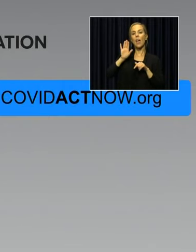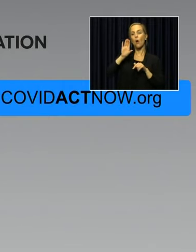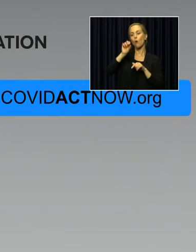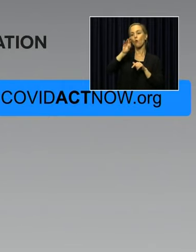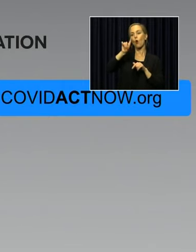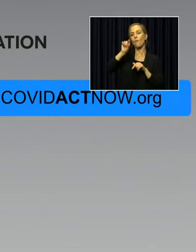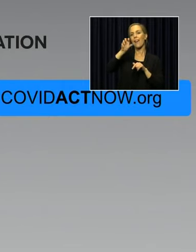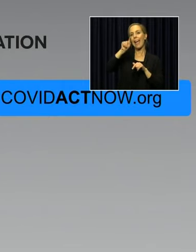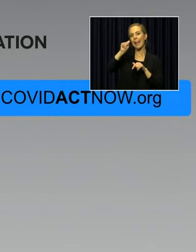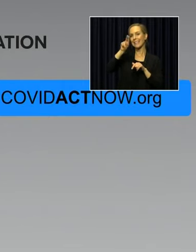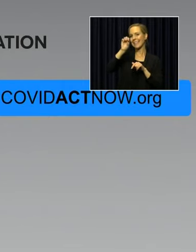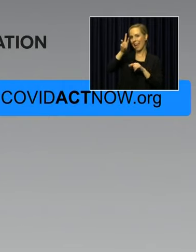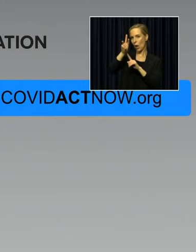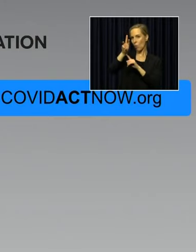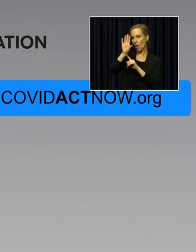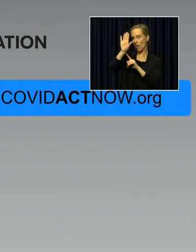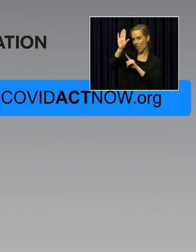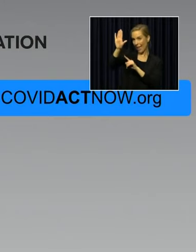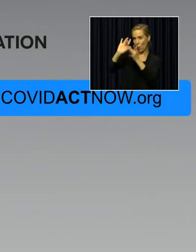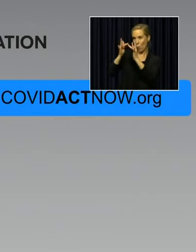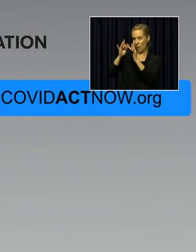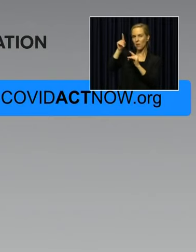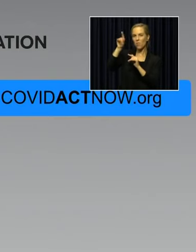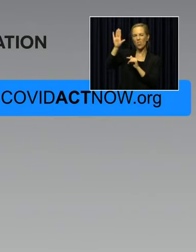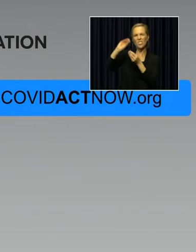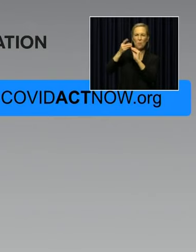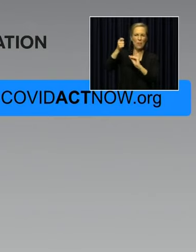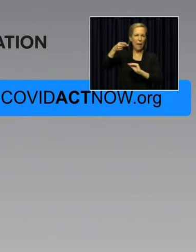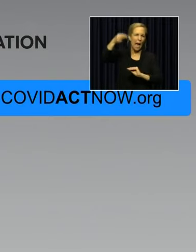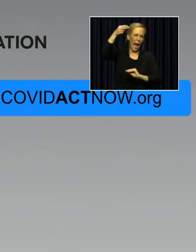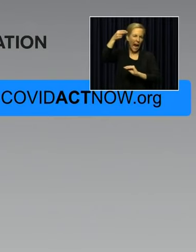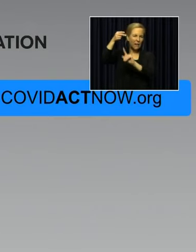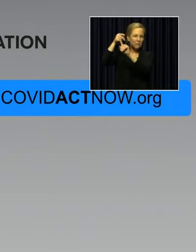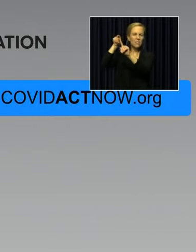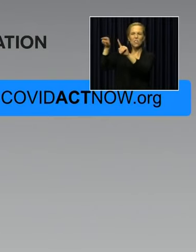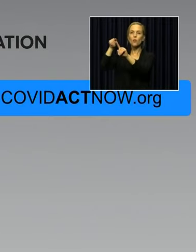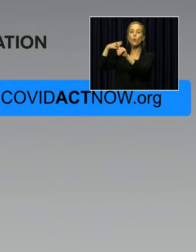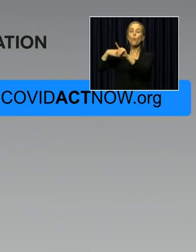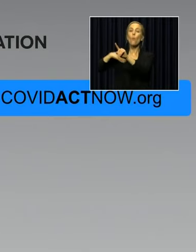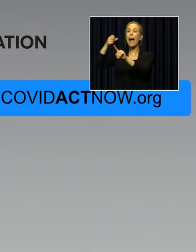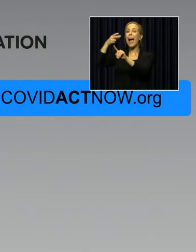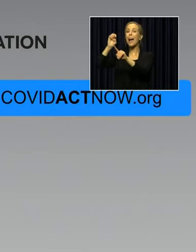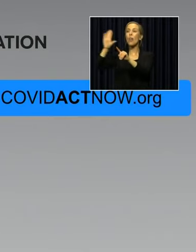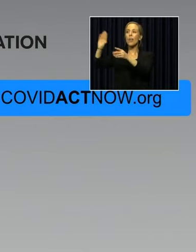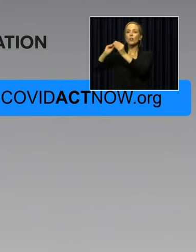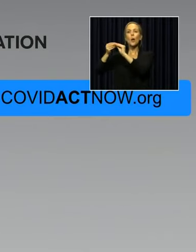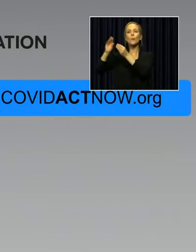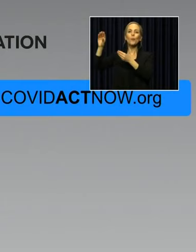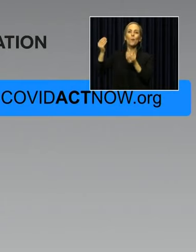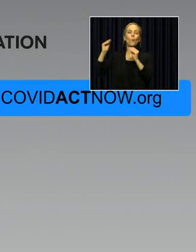ABOUT EVERY DAY AND WE HAVE TO MAKE SURE PEOPLE ARE COMPLYING. BUT LET ME SAY THERE IS ALREADY